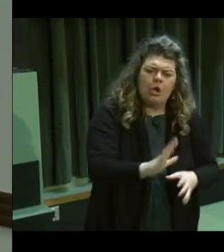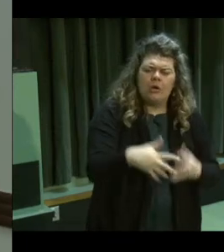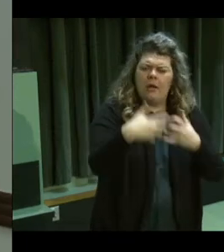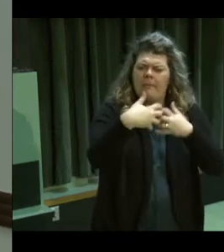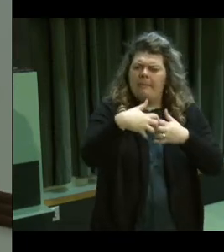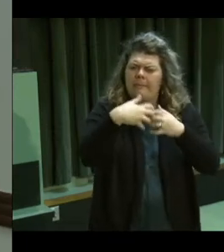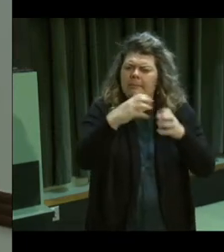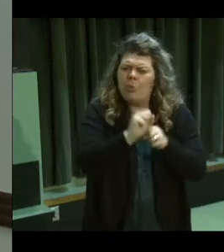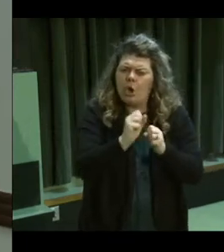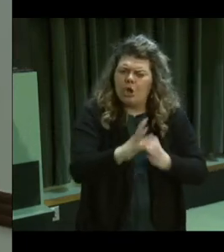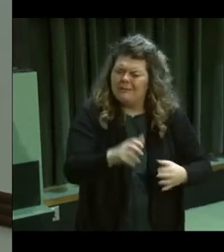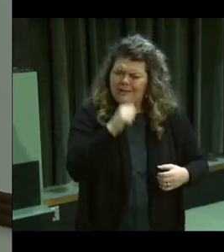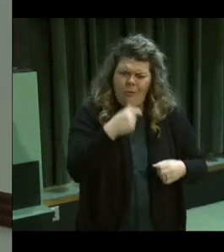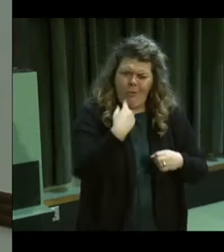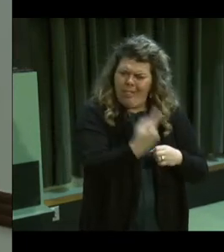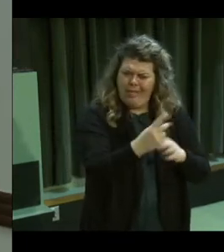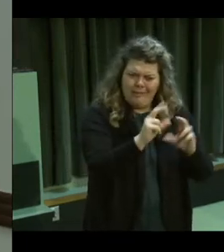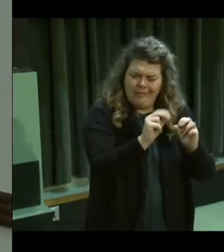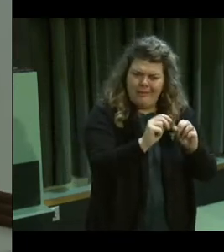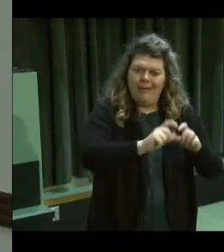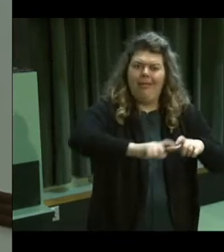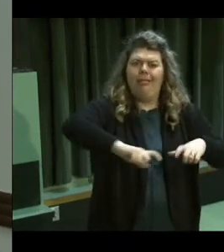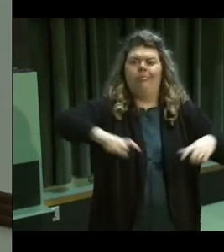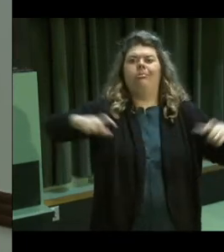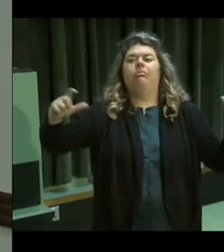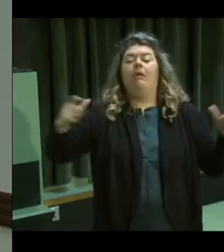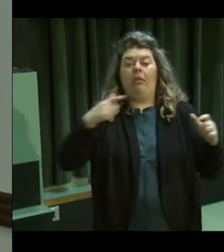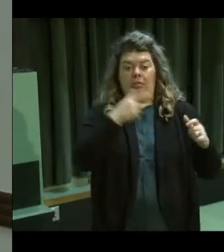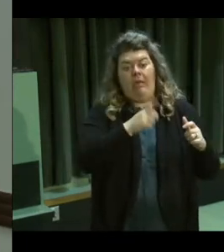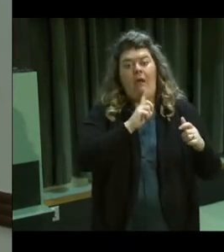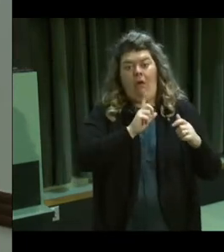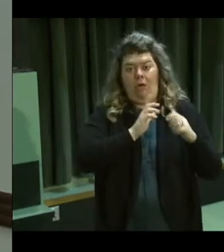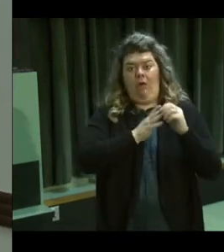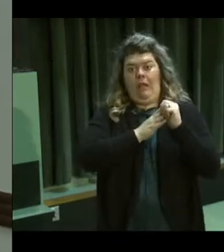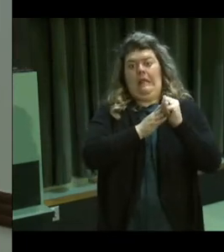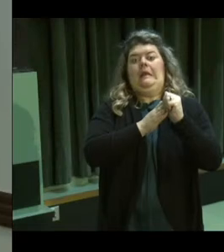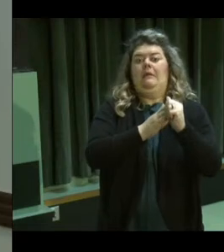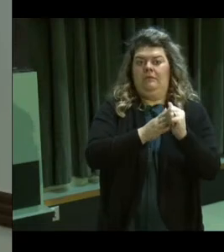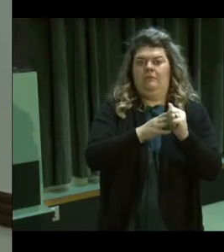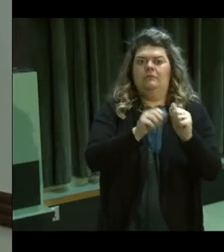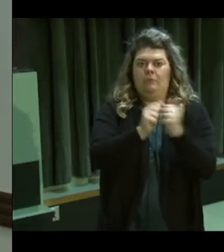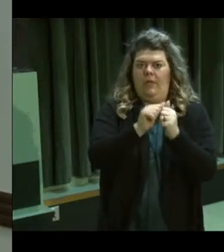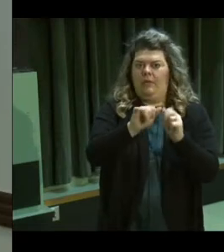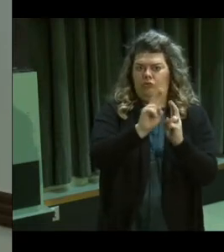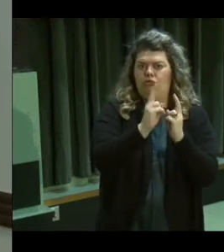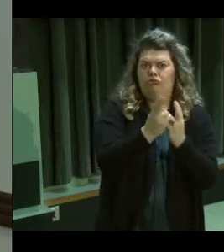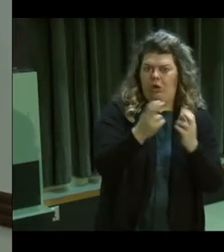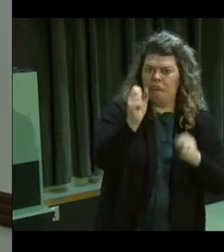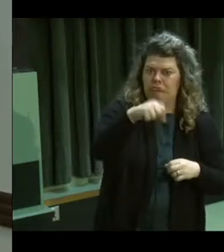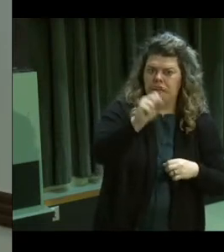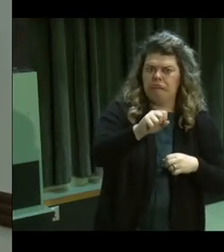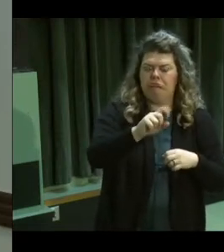that's, you know, they've led